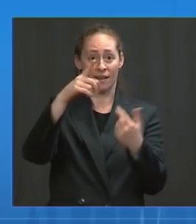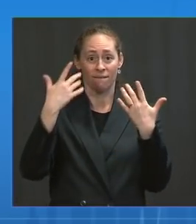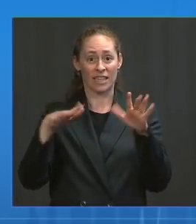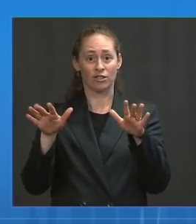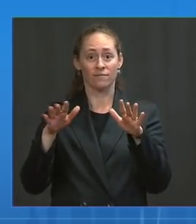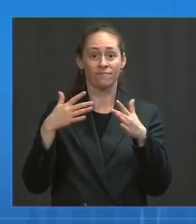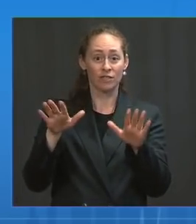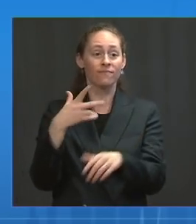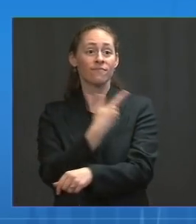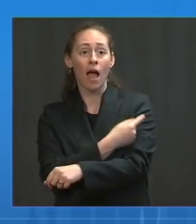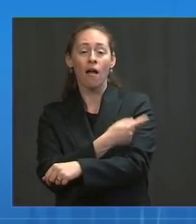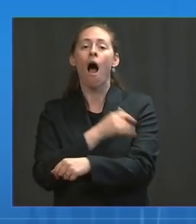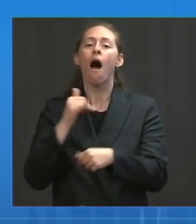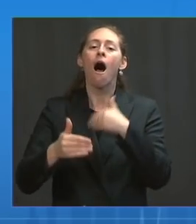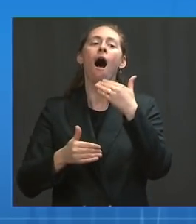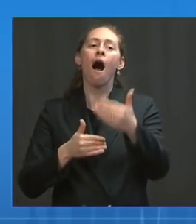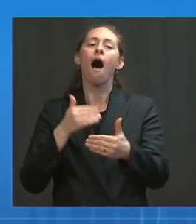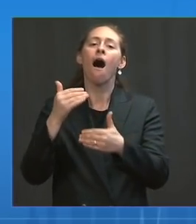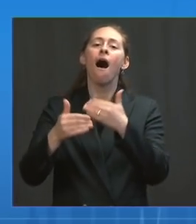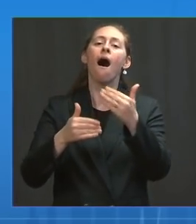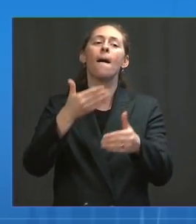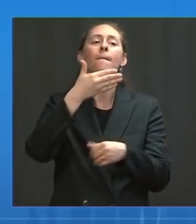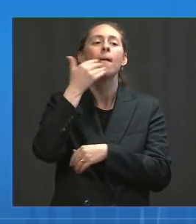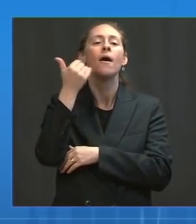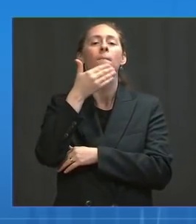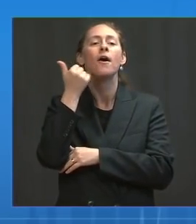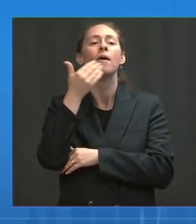and across the summer months, we'll vaccinate millions more individuals.